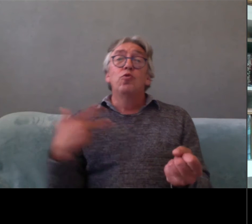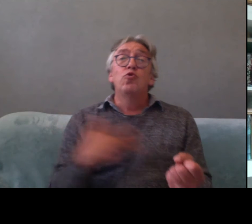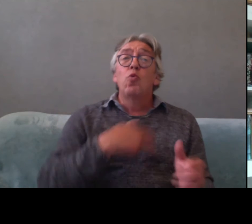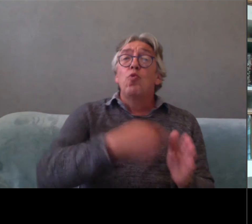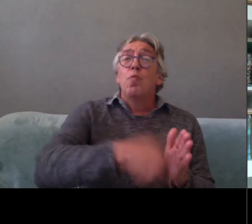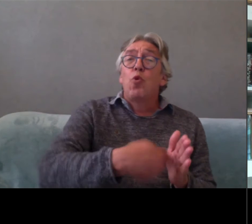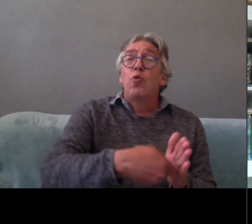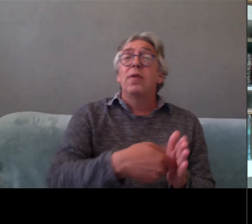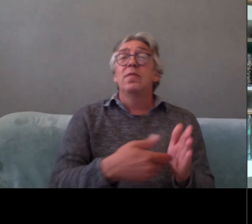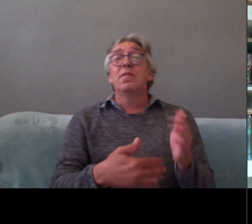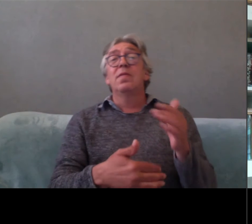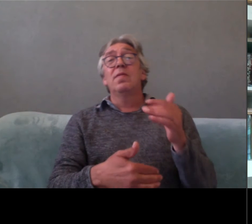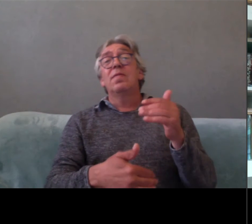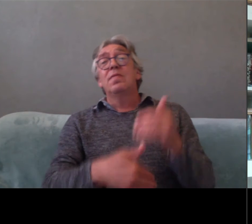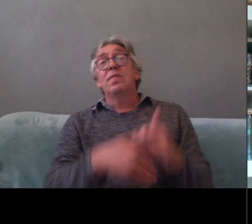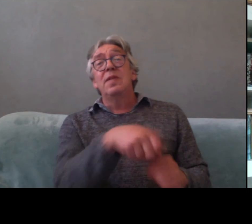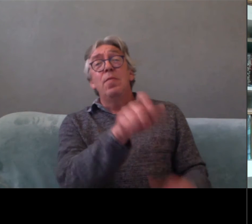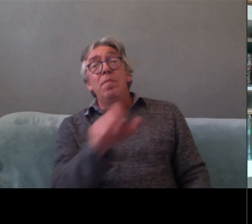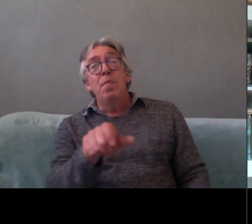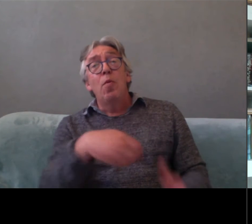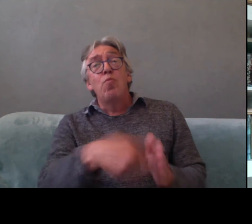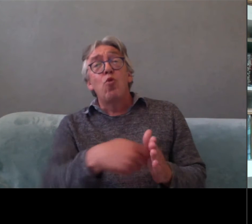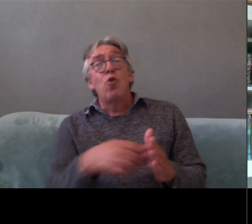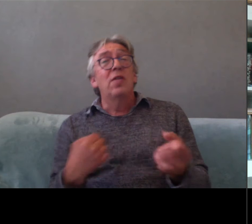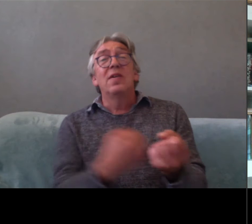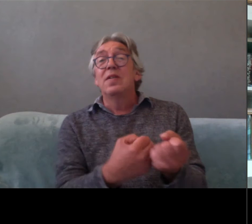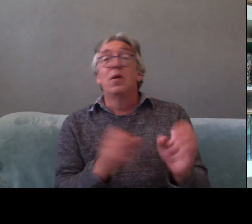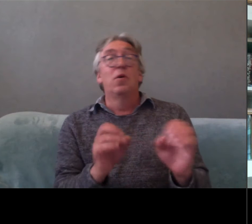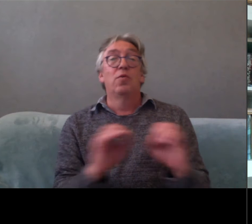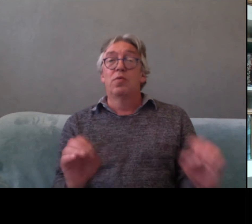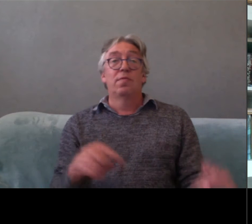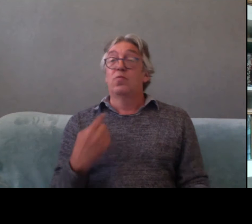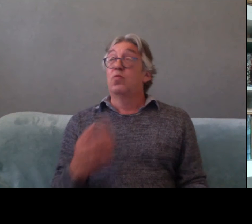And we have a feeling that's going to be really difficult